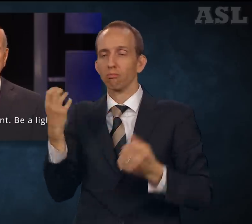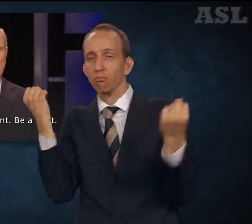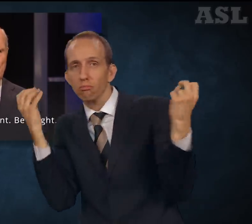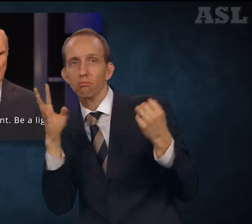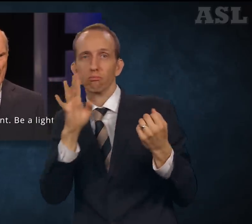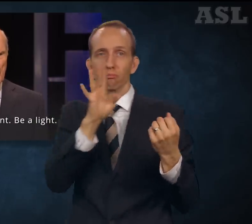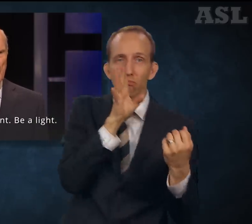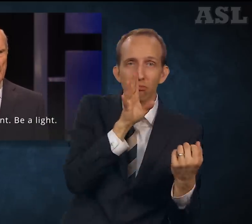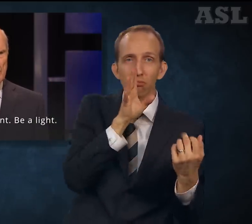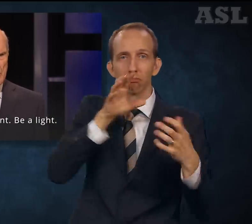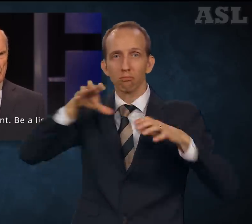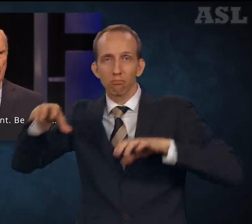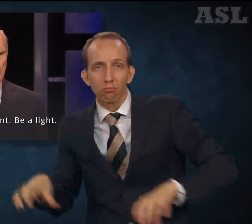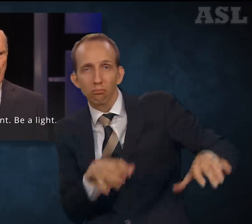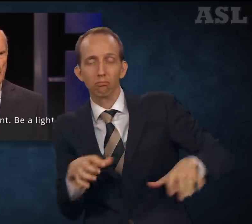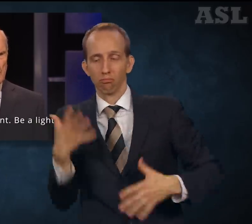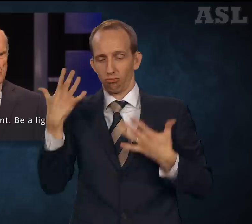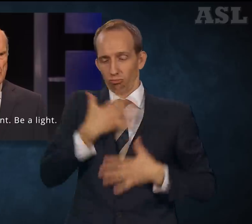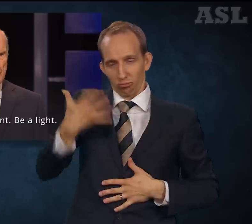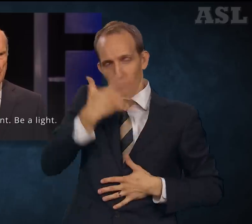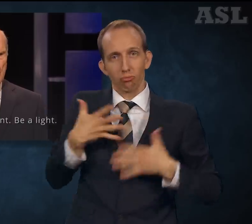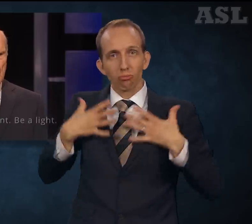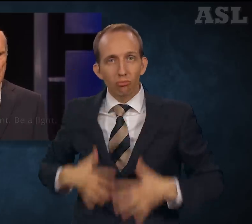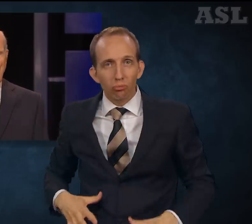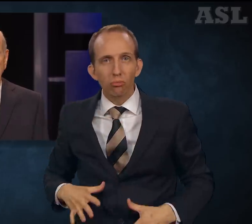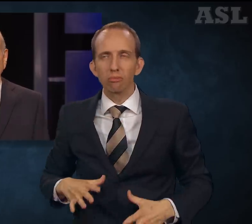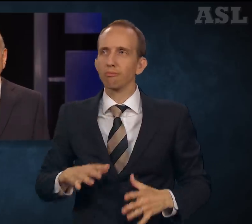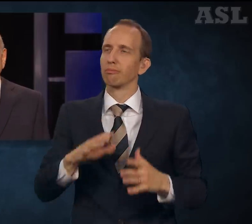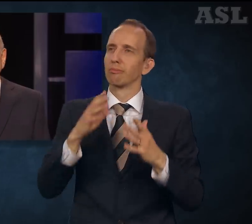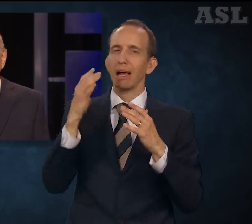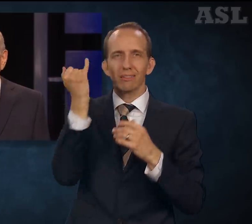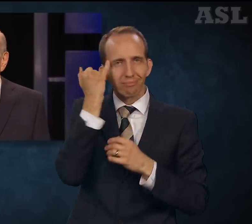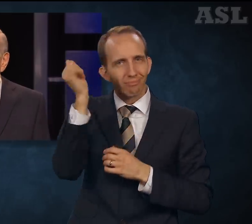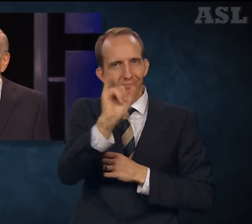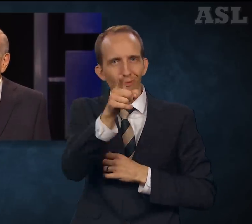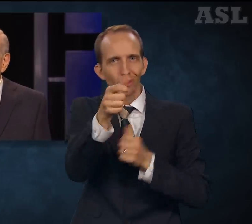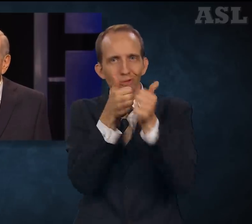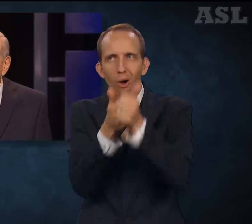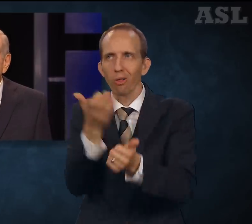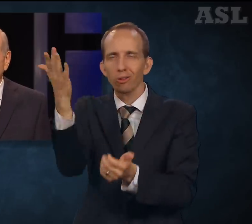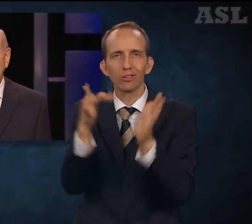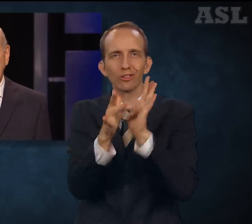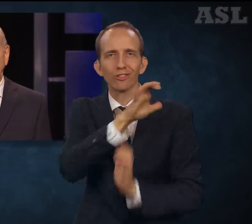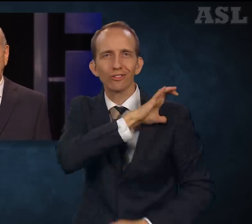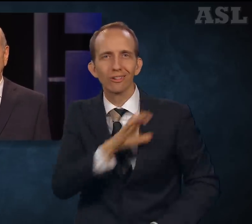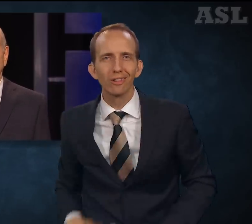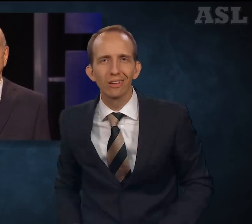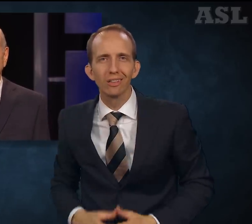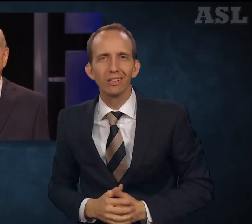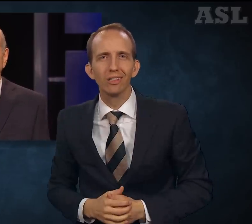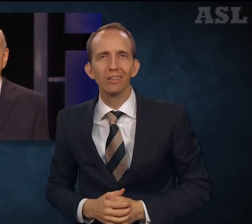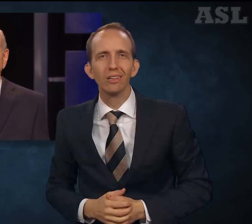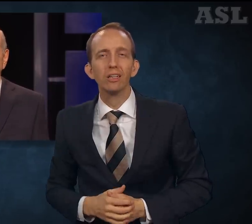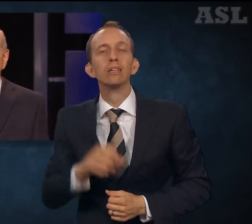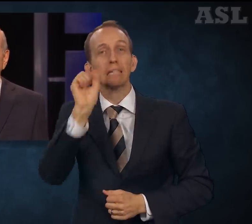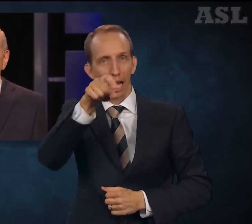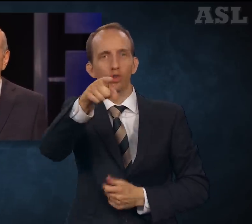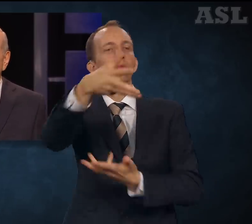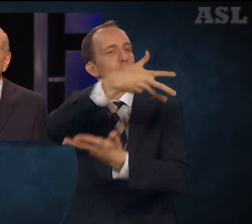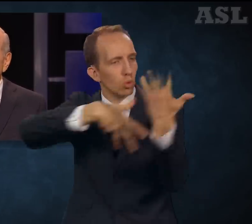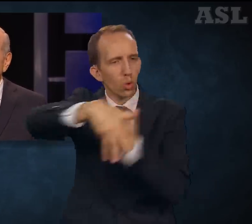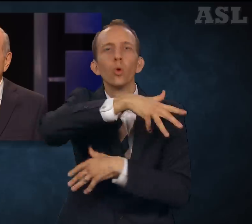LIKE, AND DRESS LIKE A TRUE